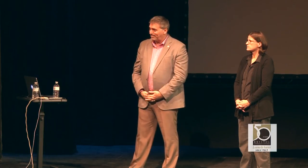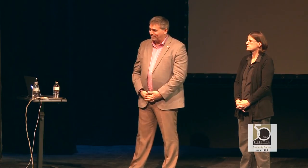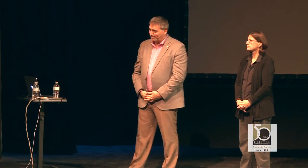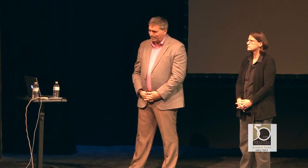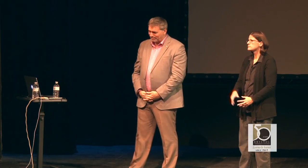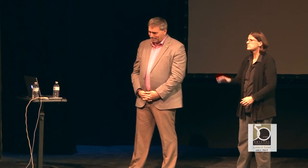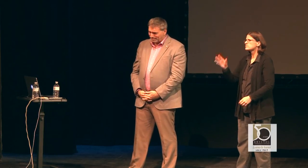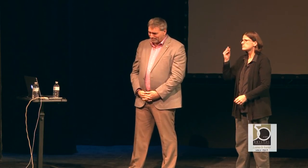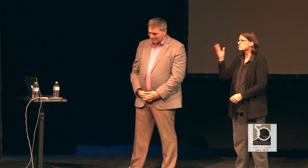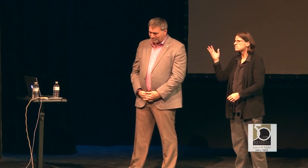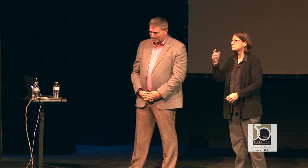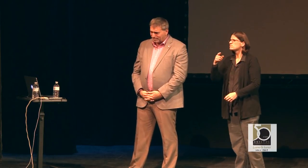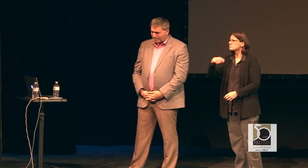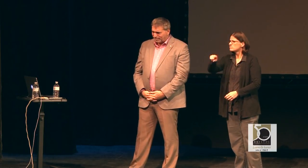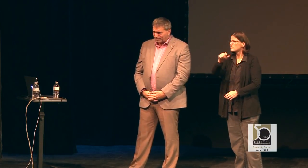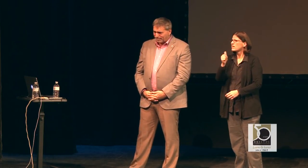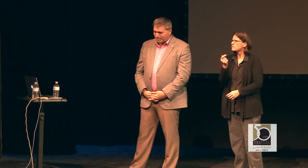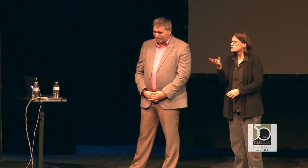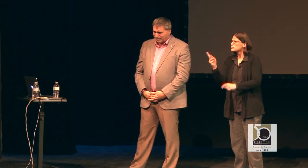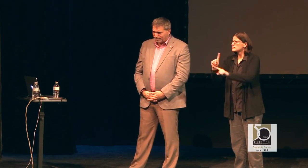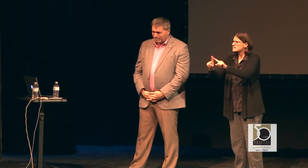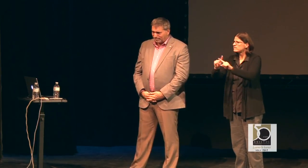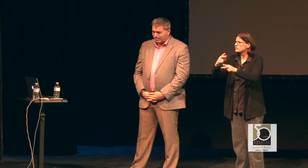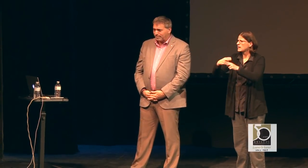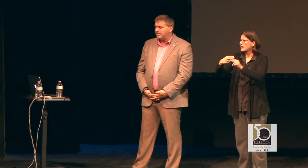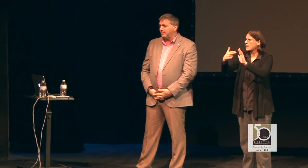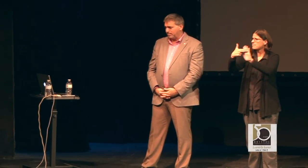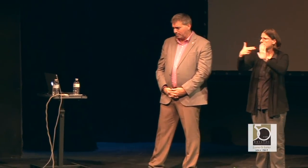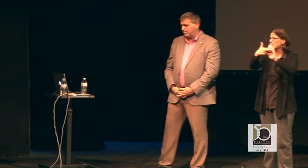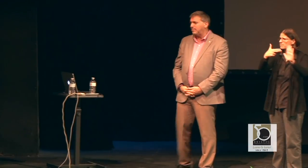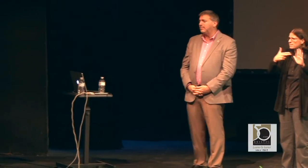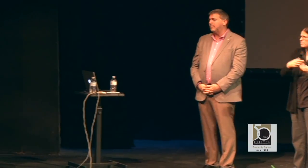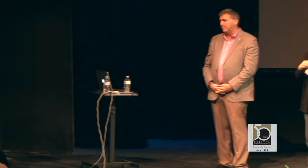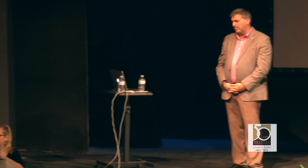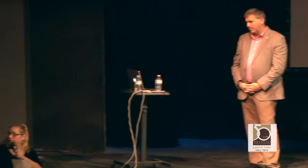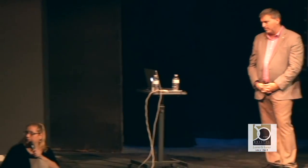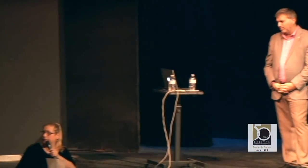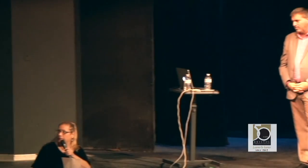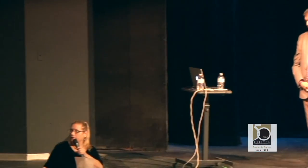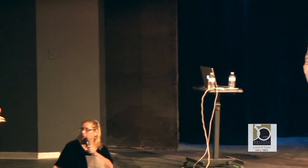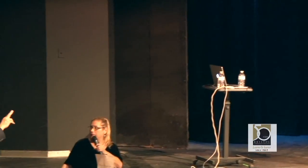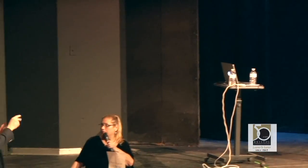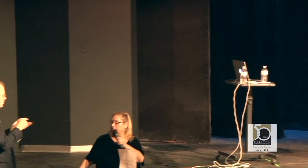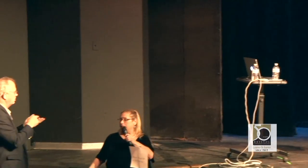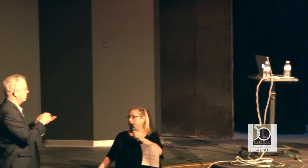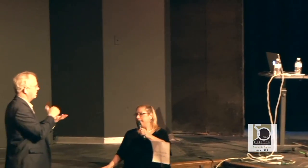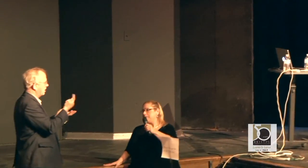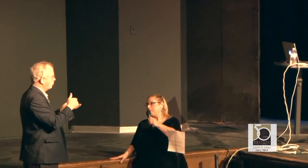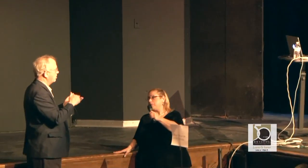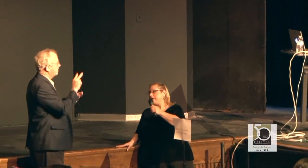research that information. >>SPEAKER: There are several names,